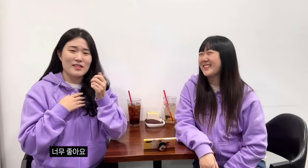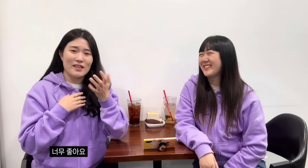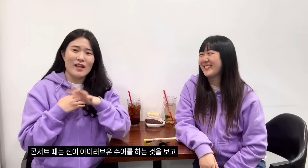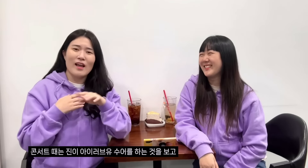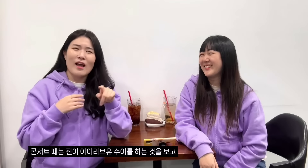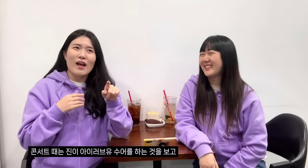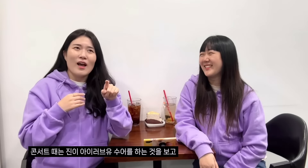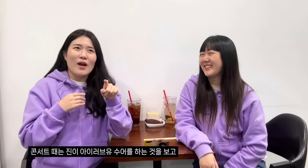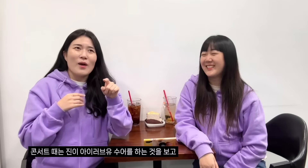So good